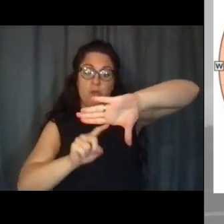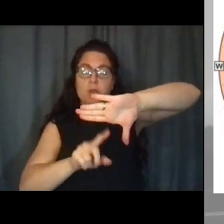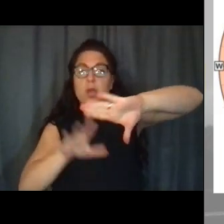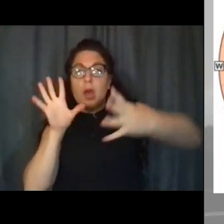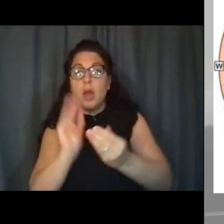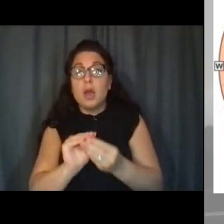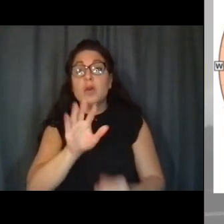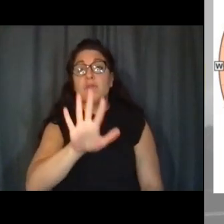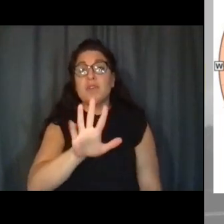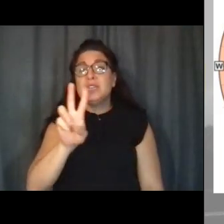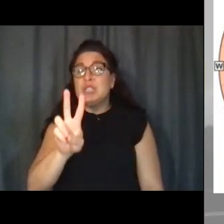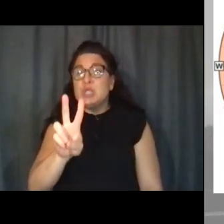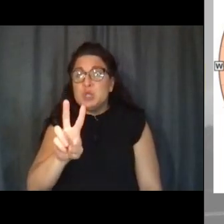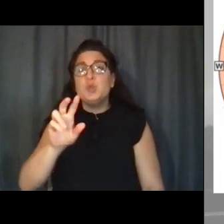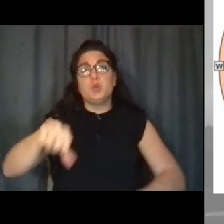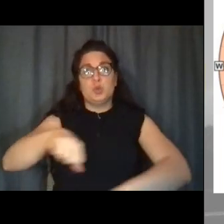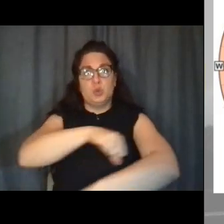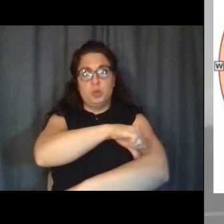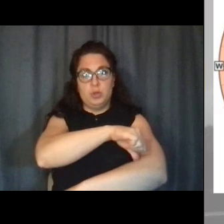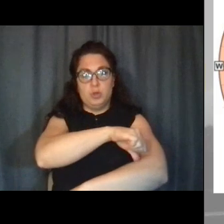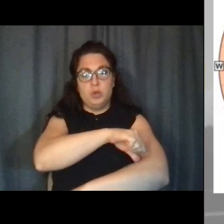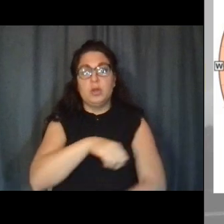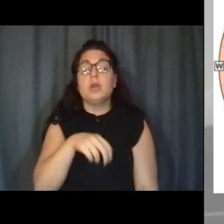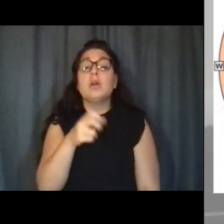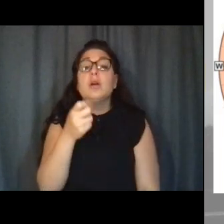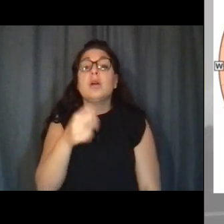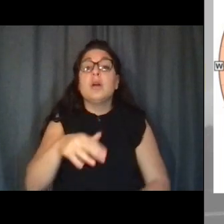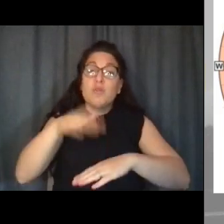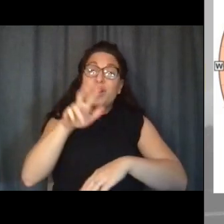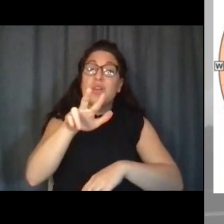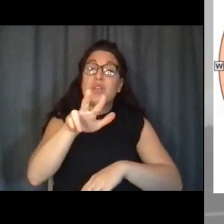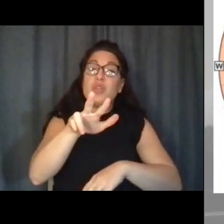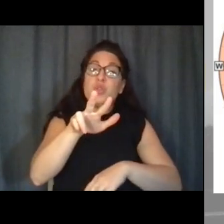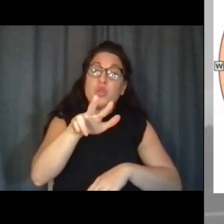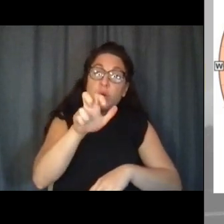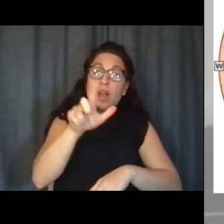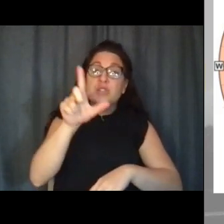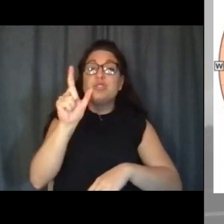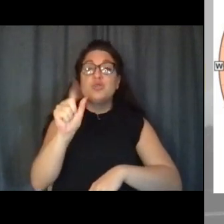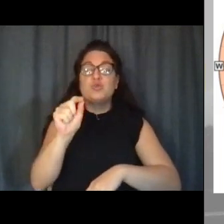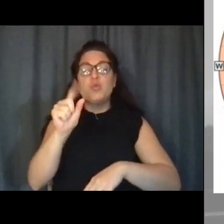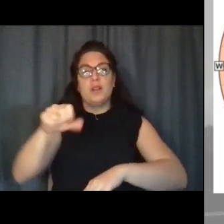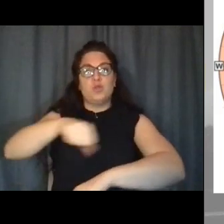had to issues 326 tornado warnings across seven days related to that hurricane.